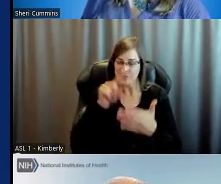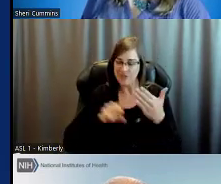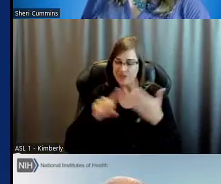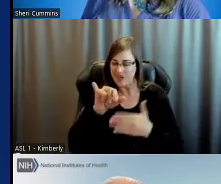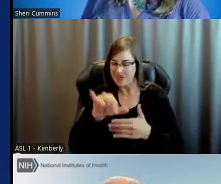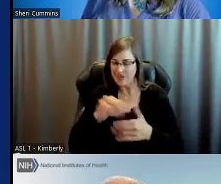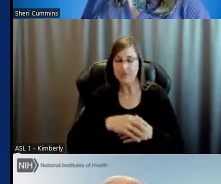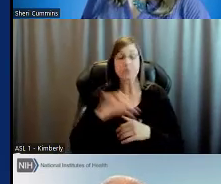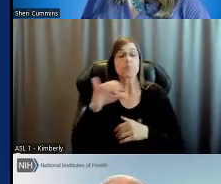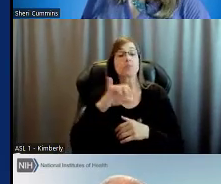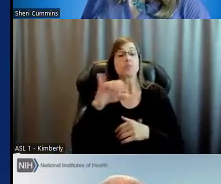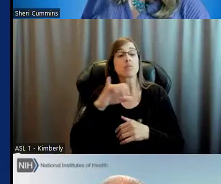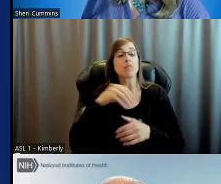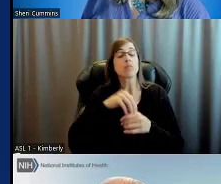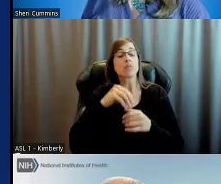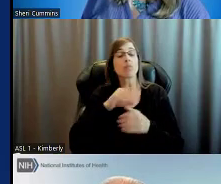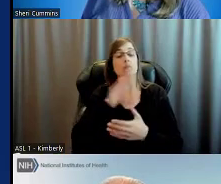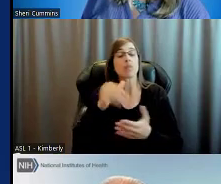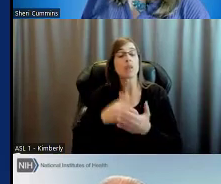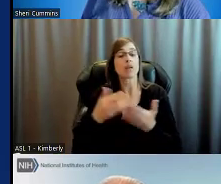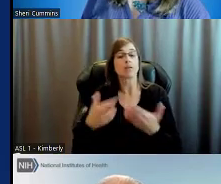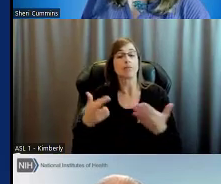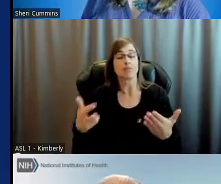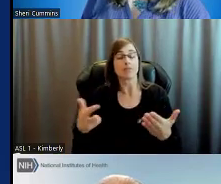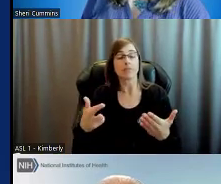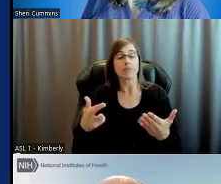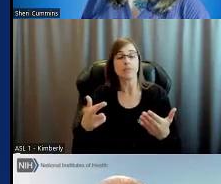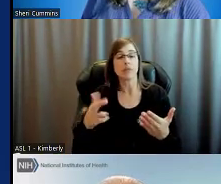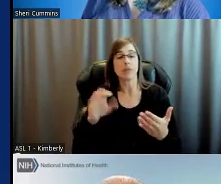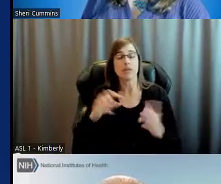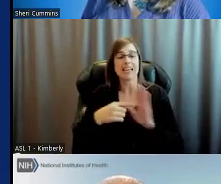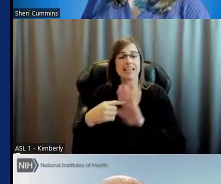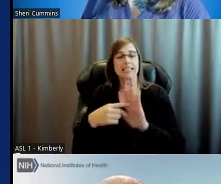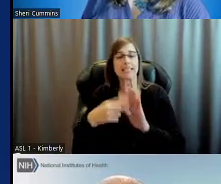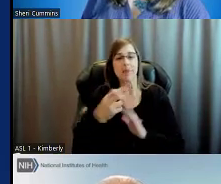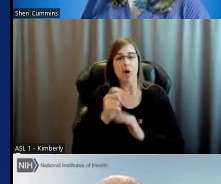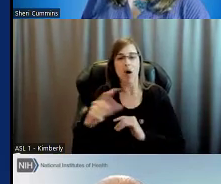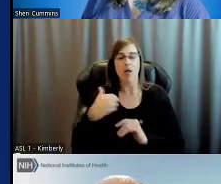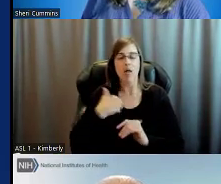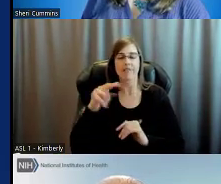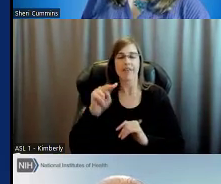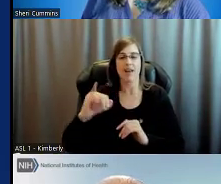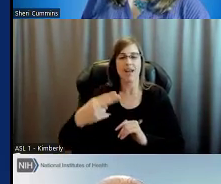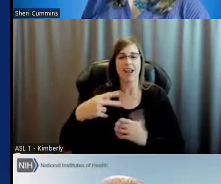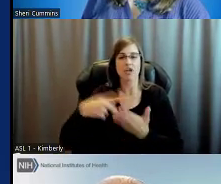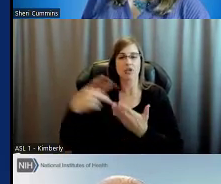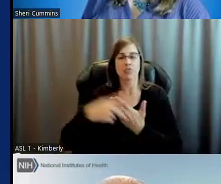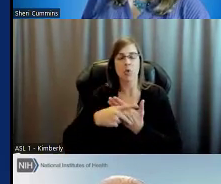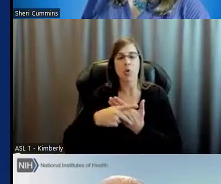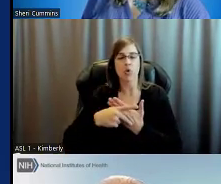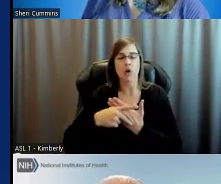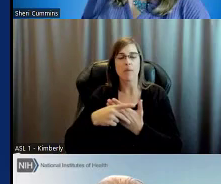And also, within our central resource exhibit halls, we have NIH Program Officer and Training Officer booths,